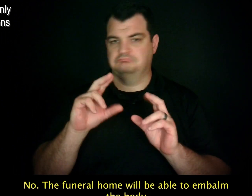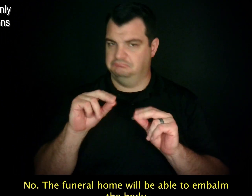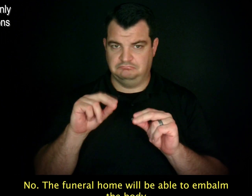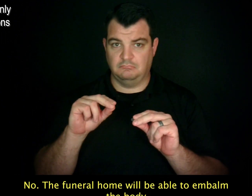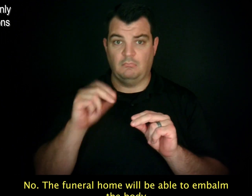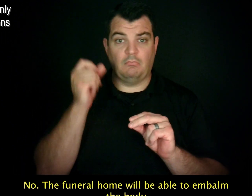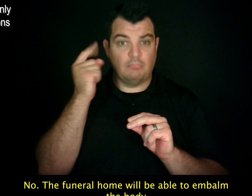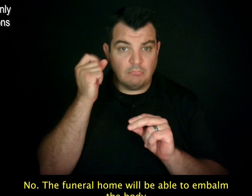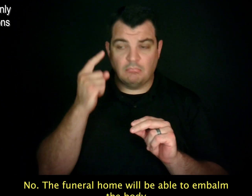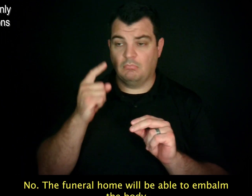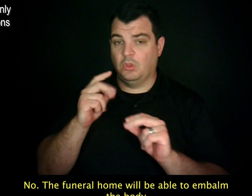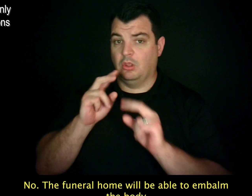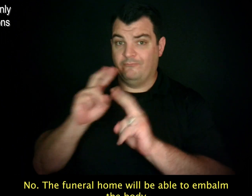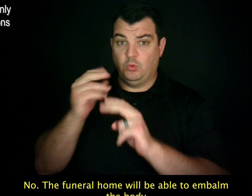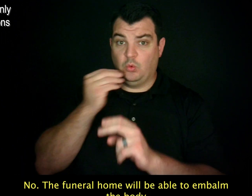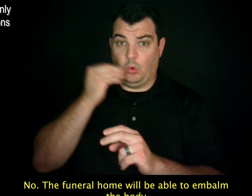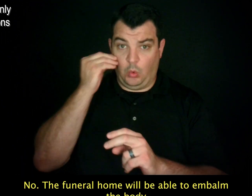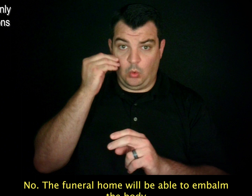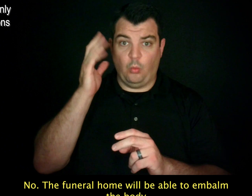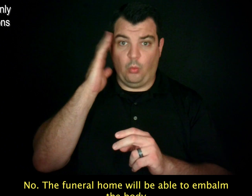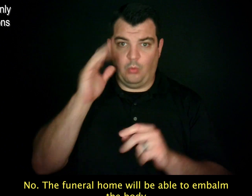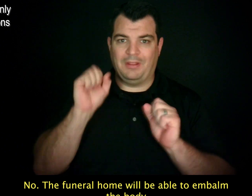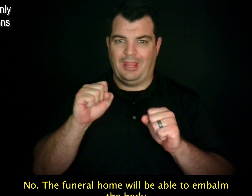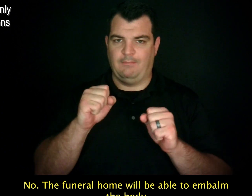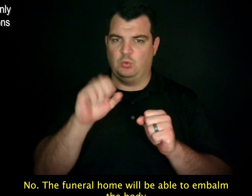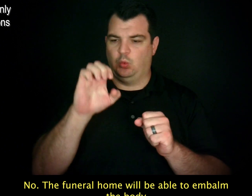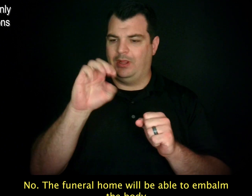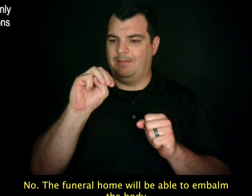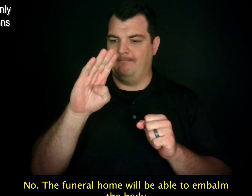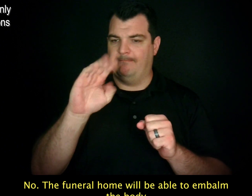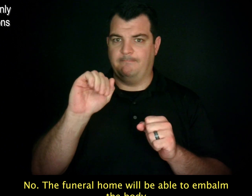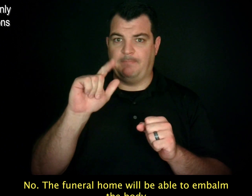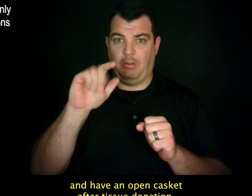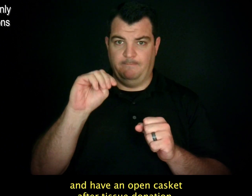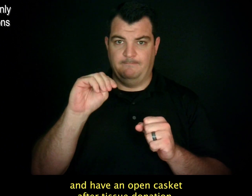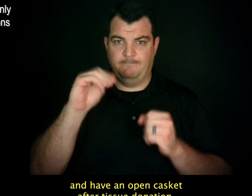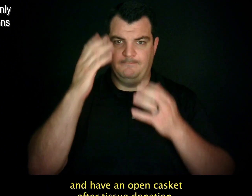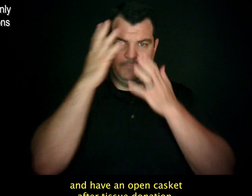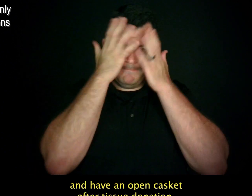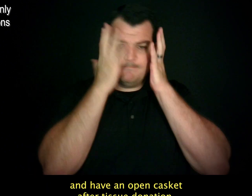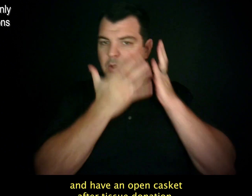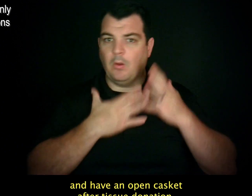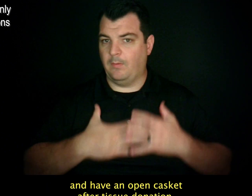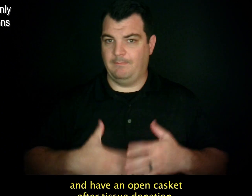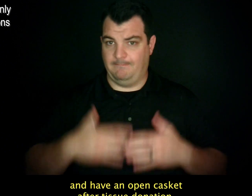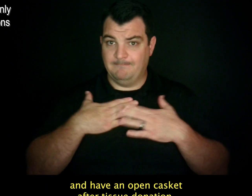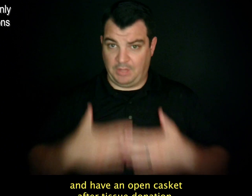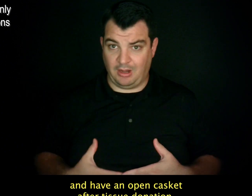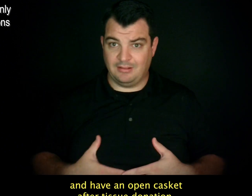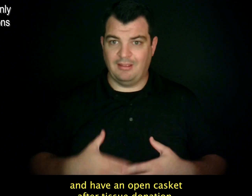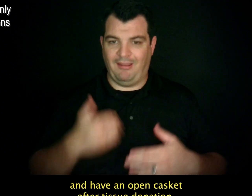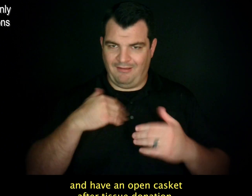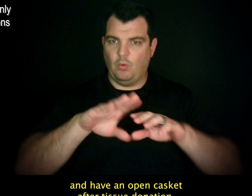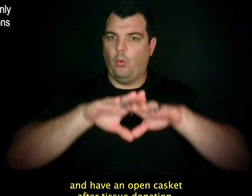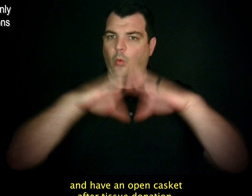No. The funeral home will be able to embalm the body and have an open casket after tissue donation.